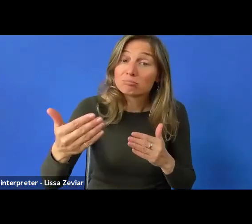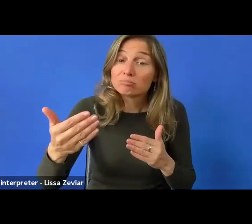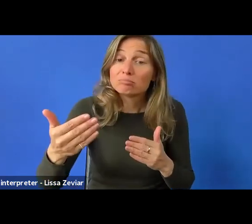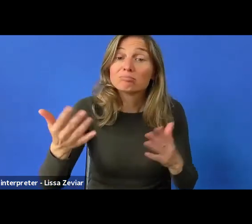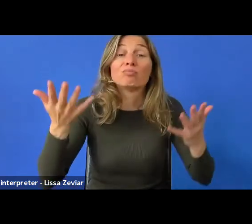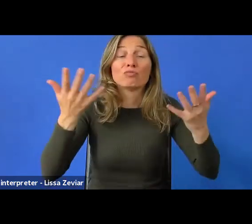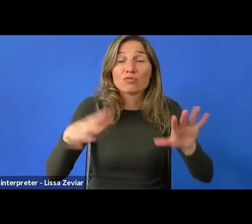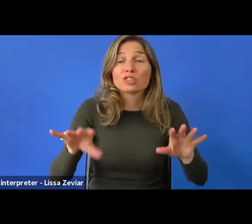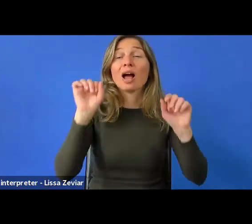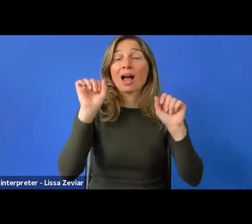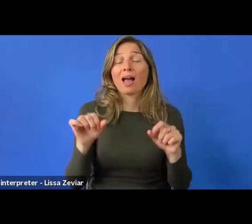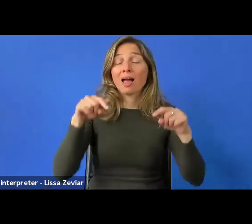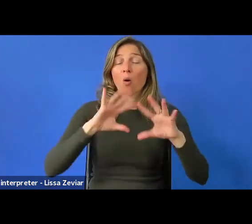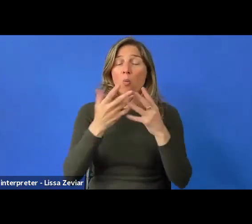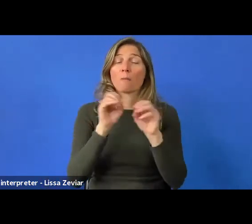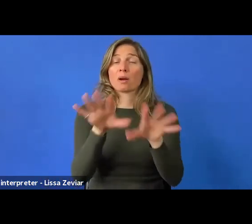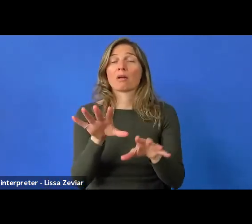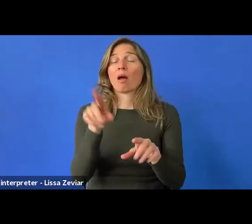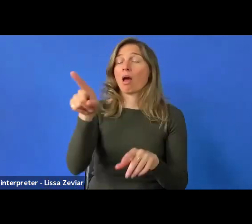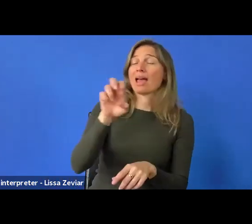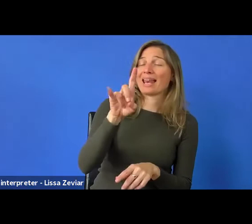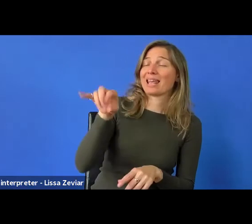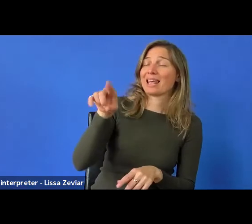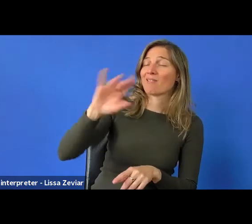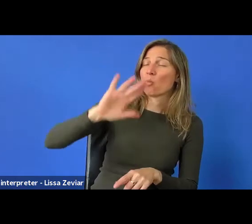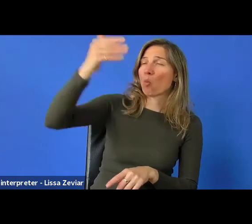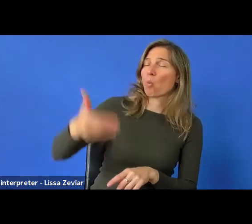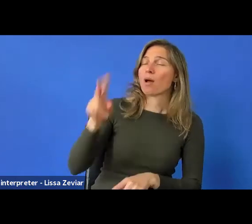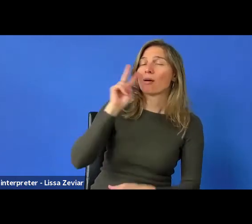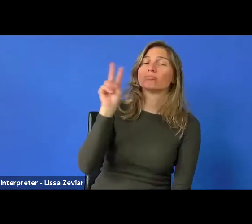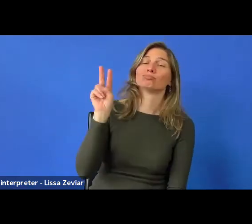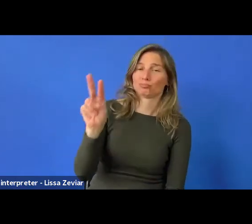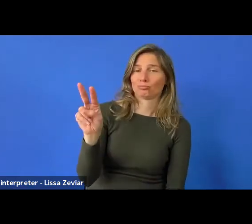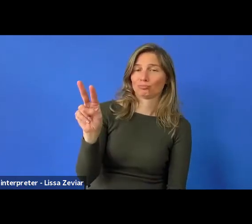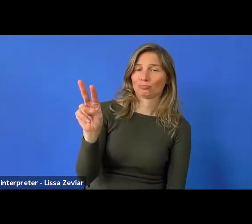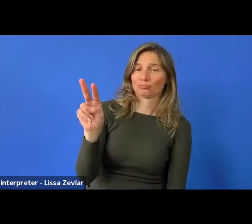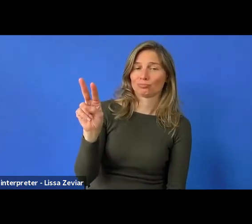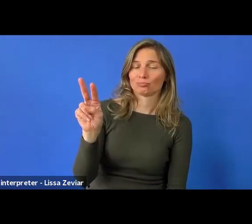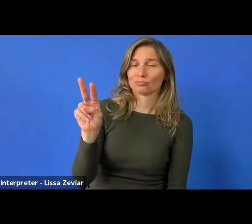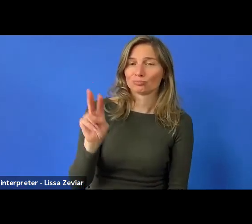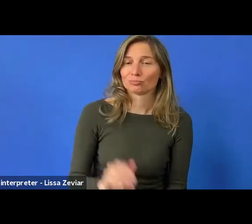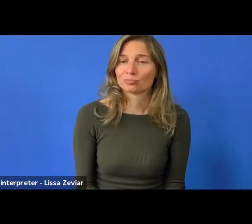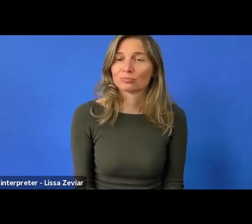of organisations of people with disabilities, the work of women's organisations in general